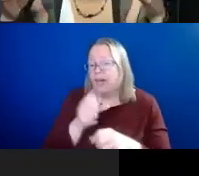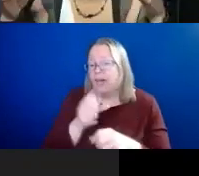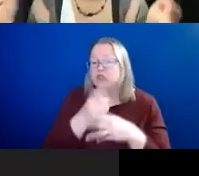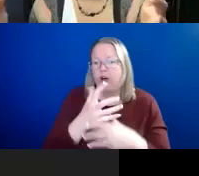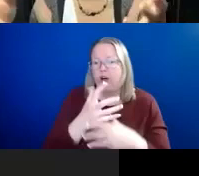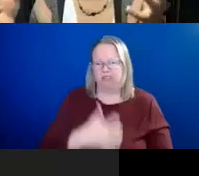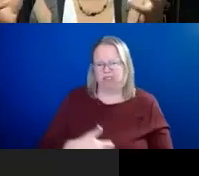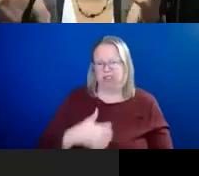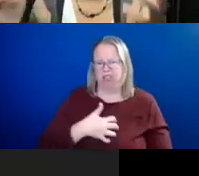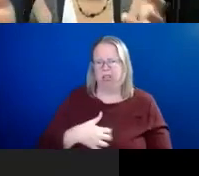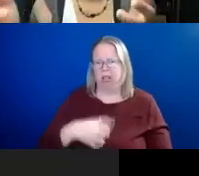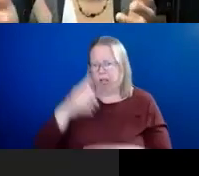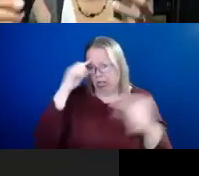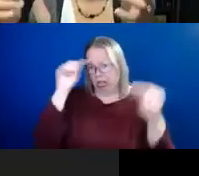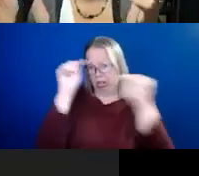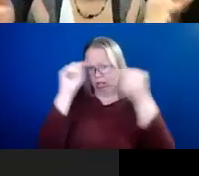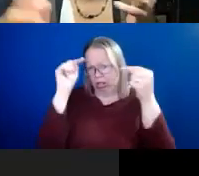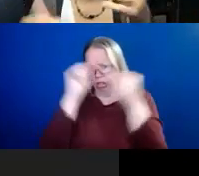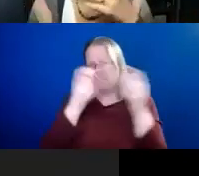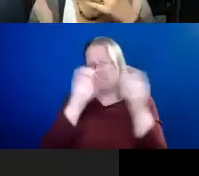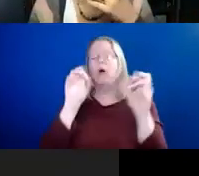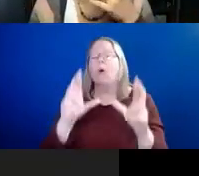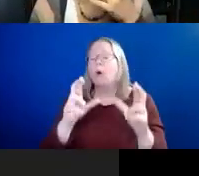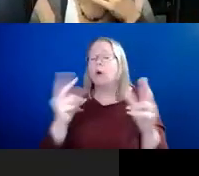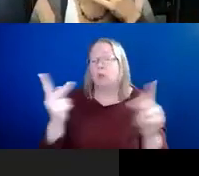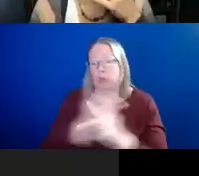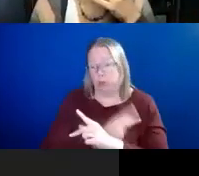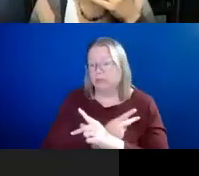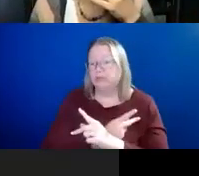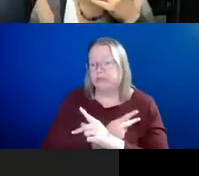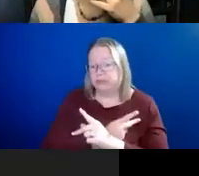13:28:56 migraine 13:29:00 or worse for potentially someone